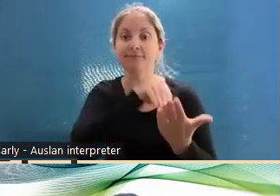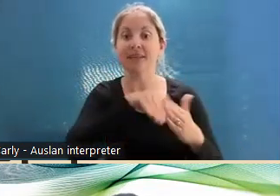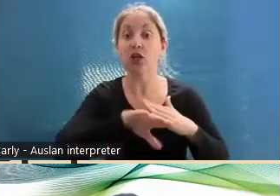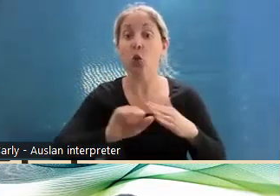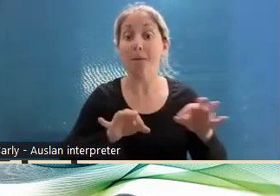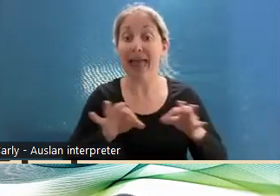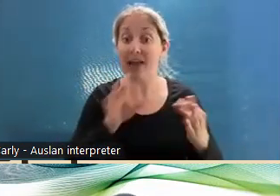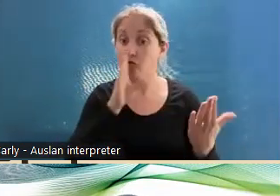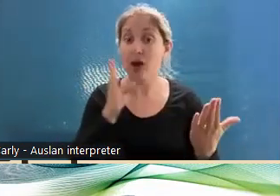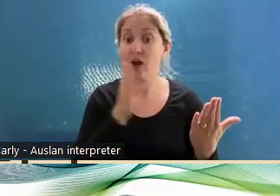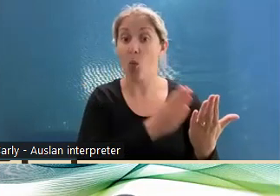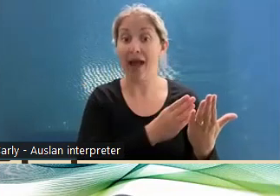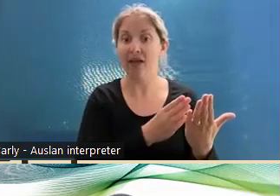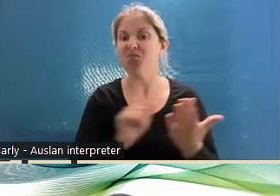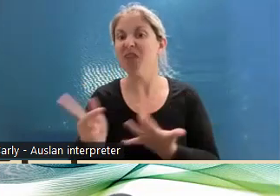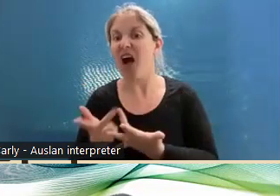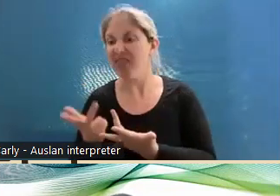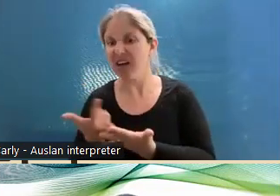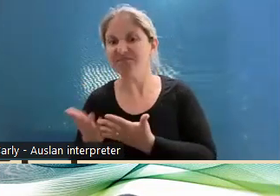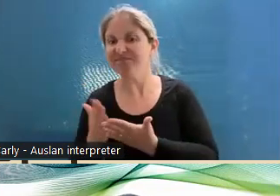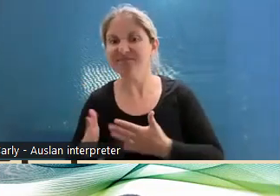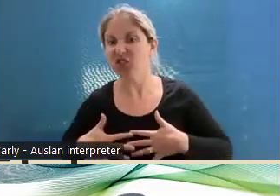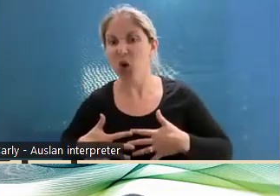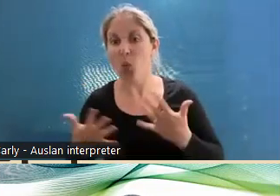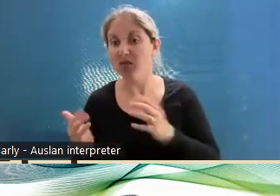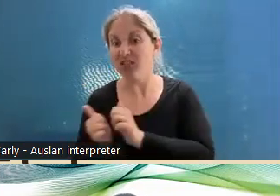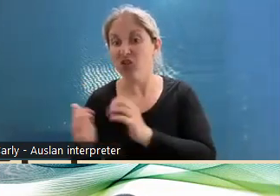And the remaining supports about which you don’t agree with the agency will continue